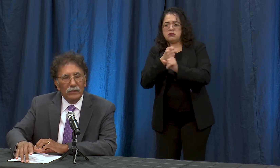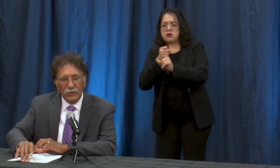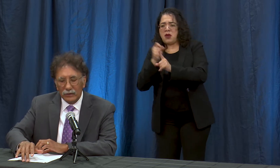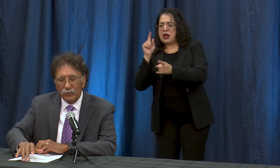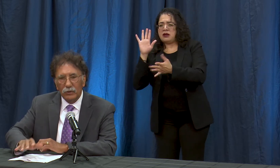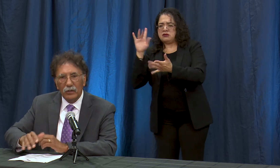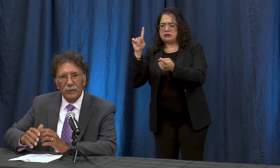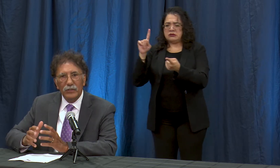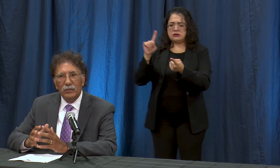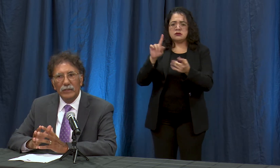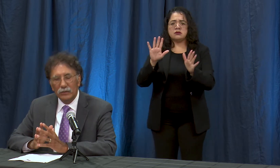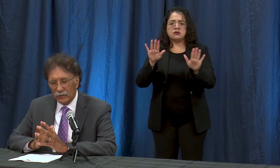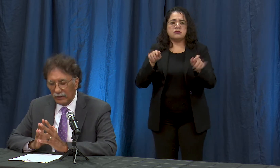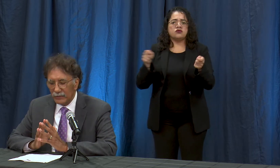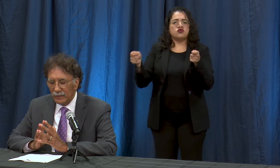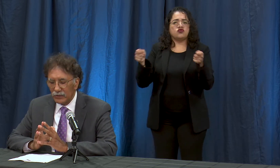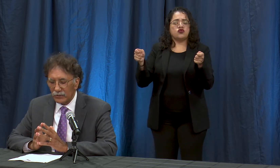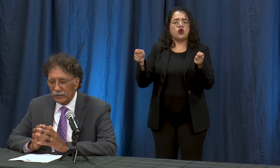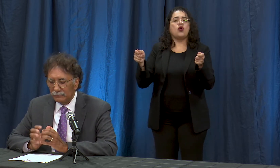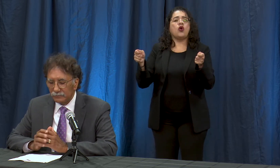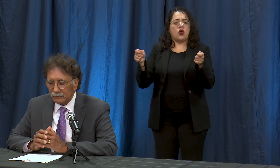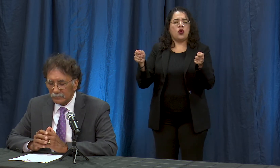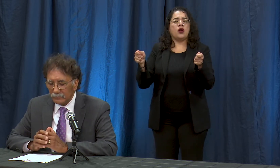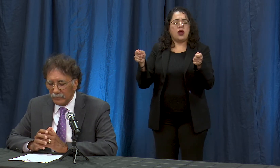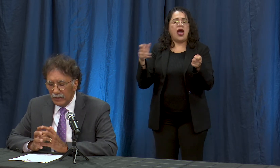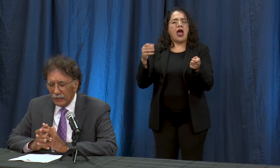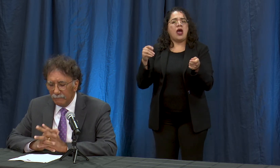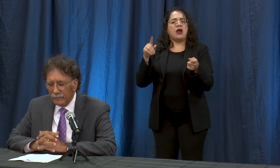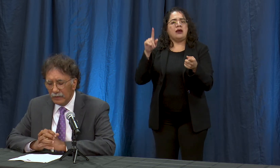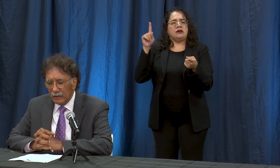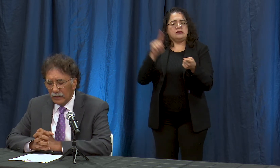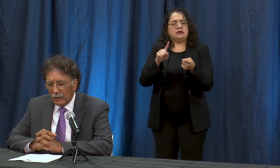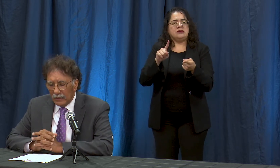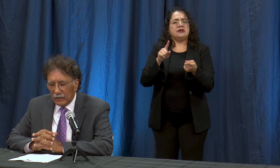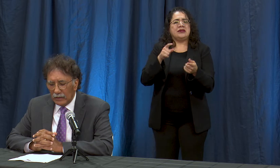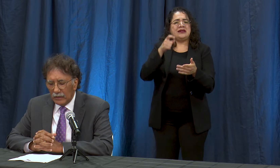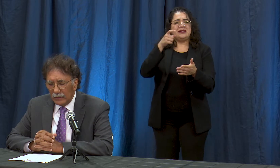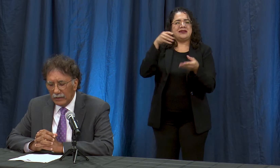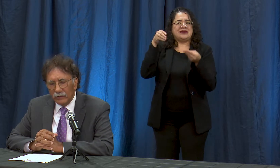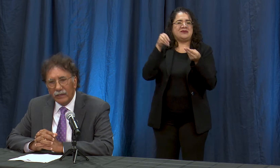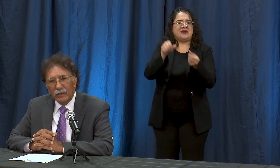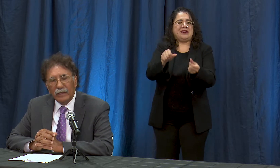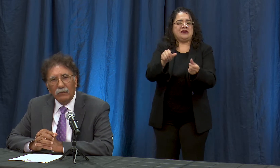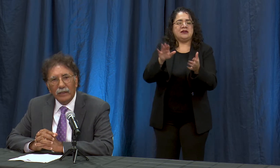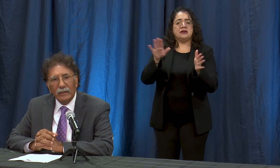to do with the Port of Long Beach to reduce our expenses. Another area i want to